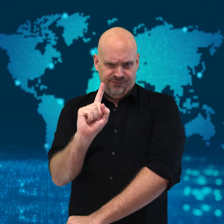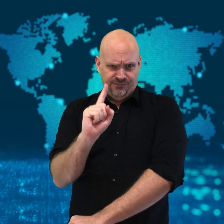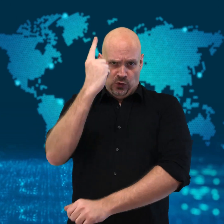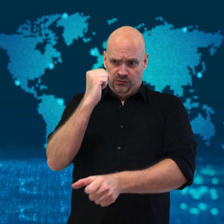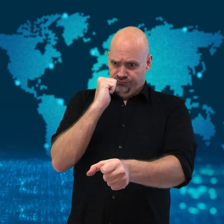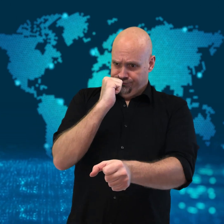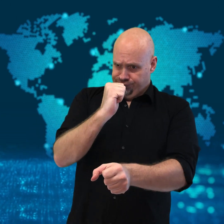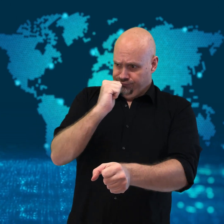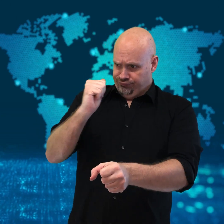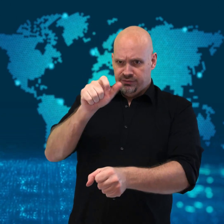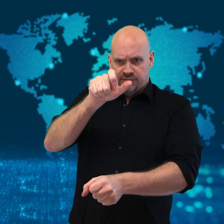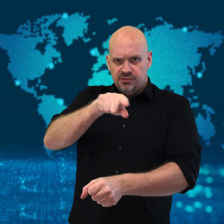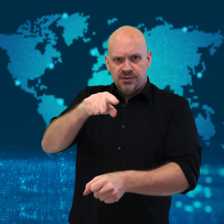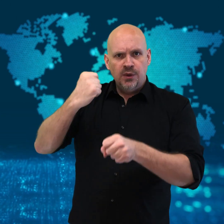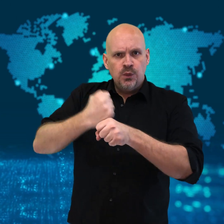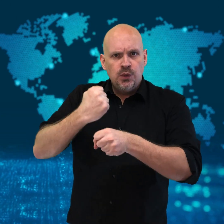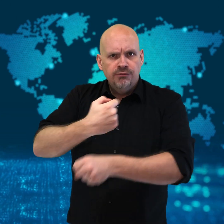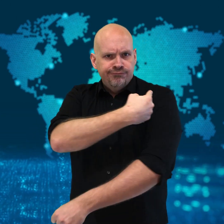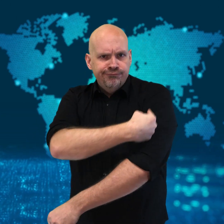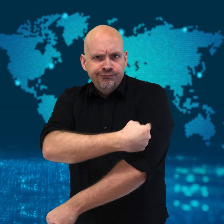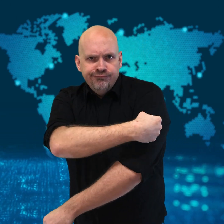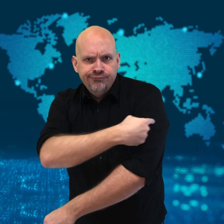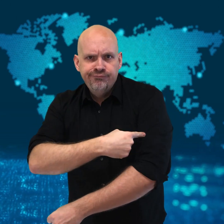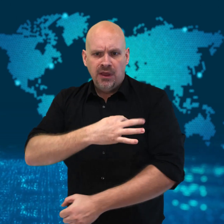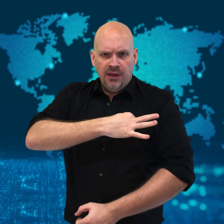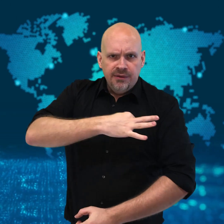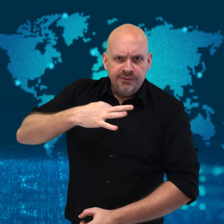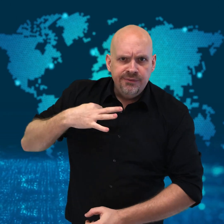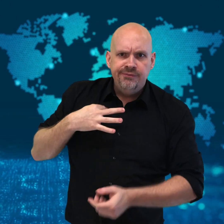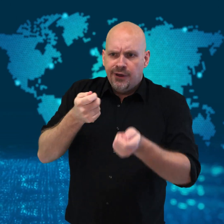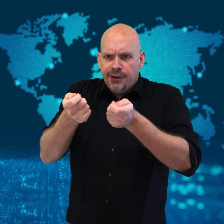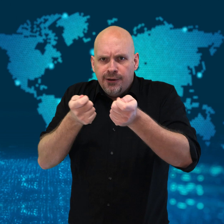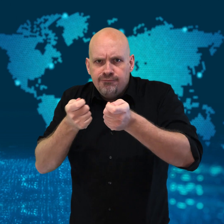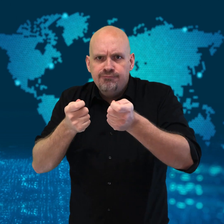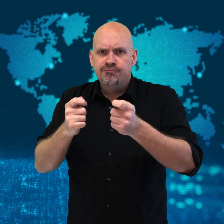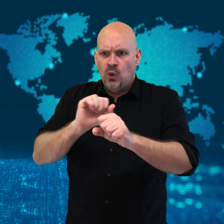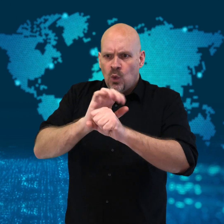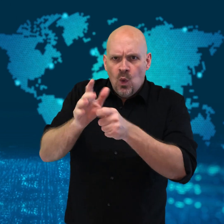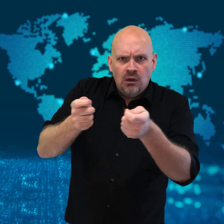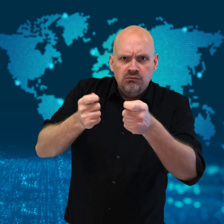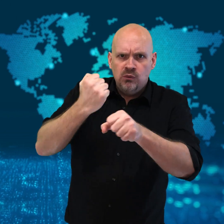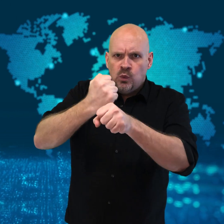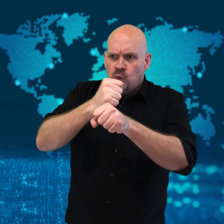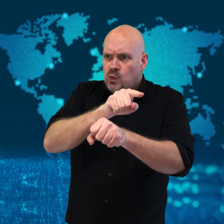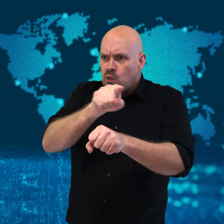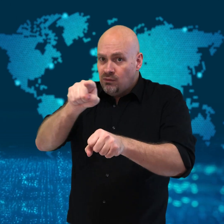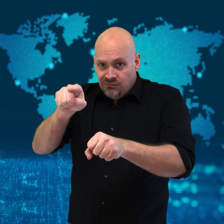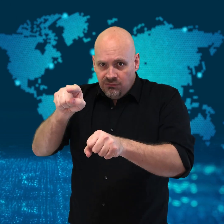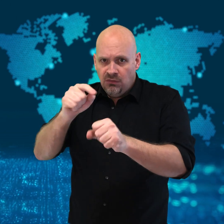infections among their healthcare workers.